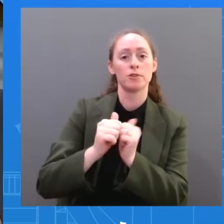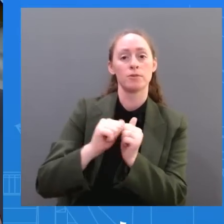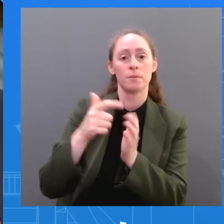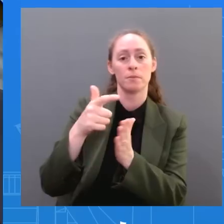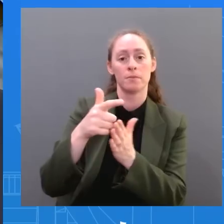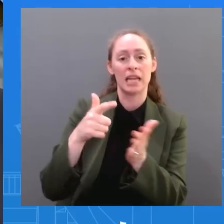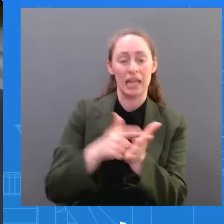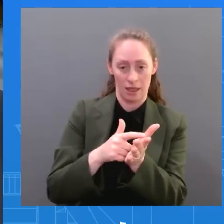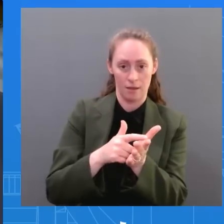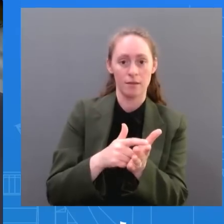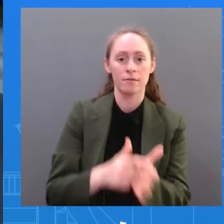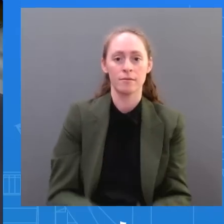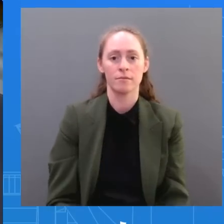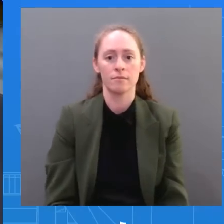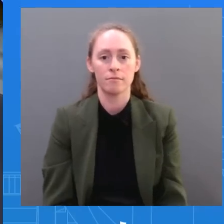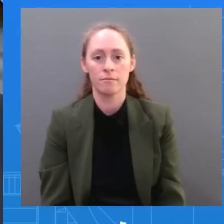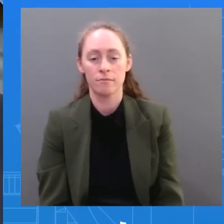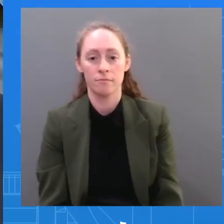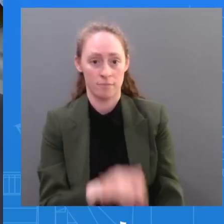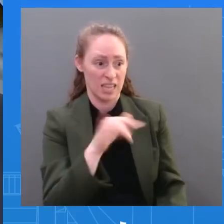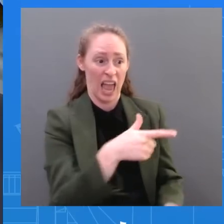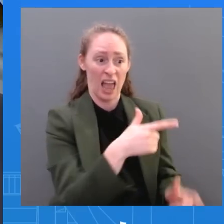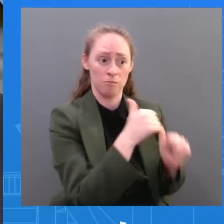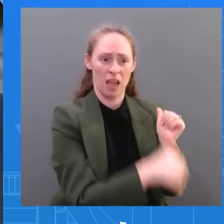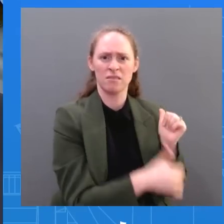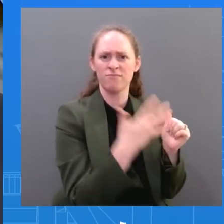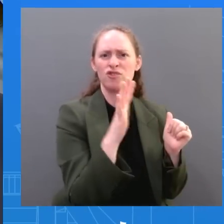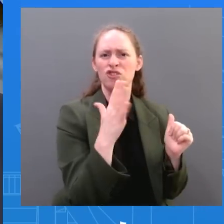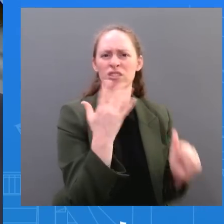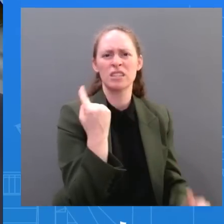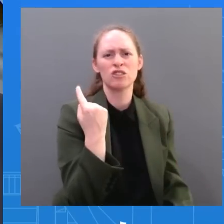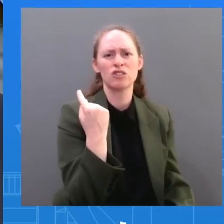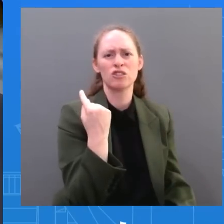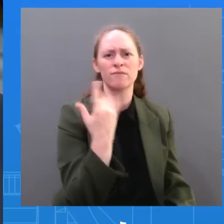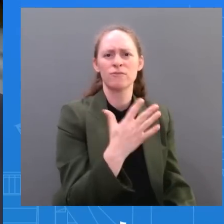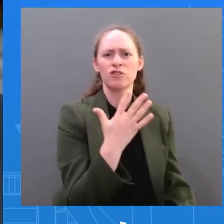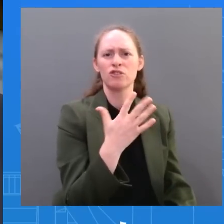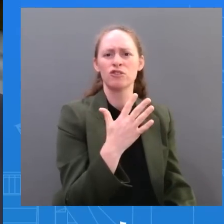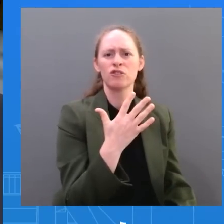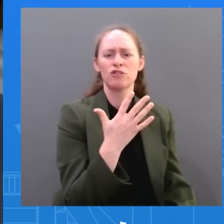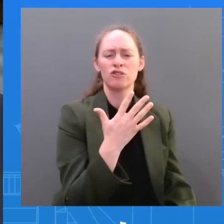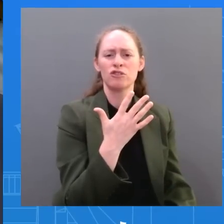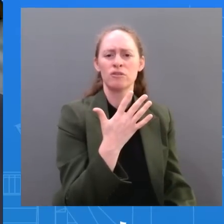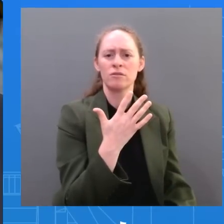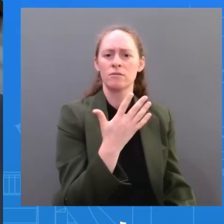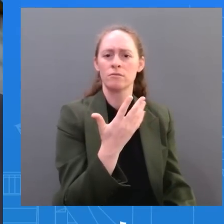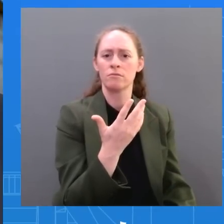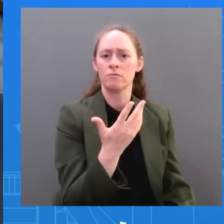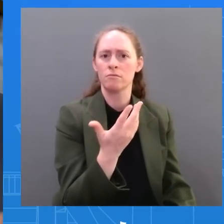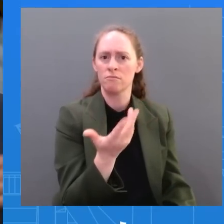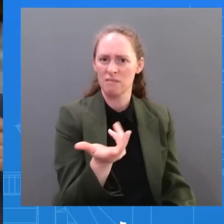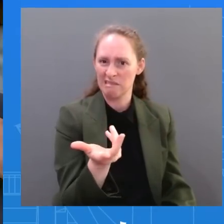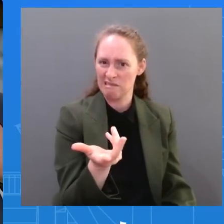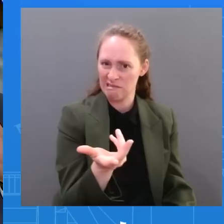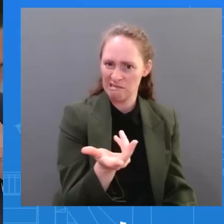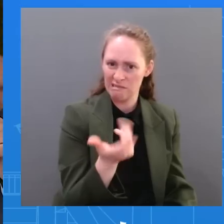Is there a concern that it was allowed to linger for too long and, in fact, gave Senator McConnell the opportunity